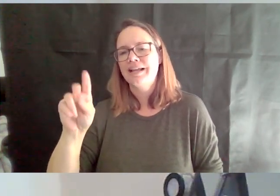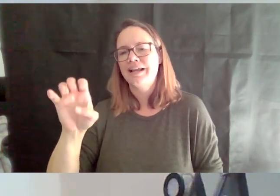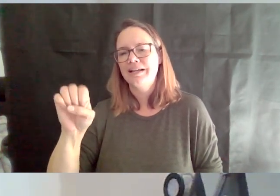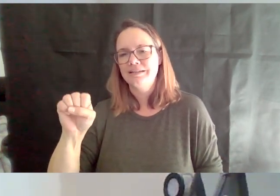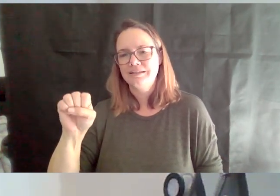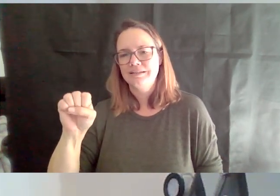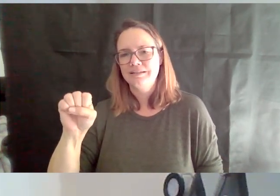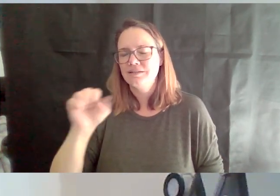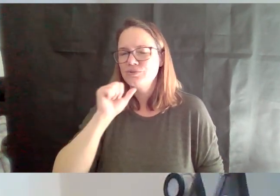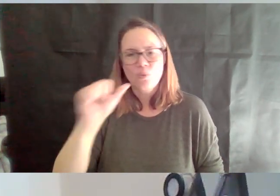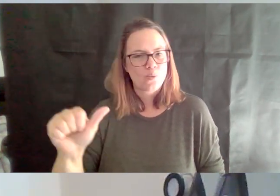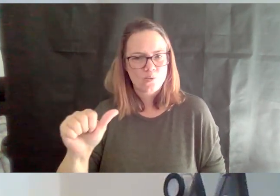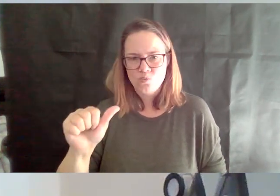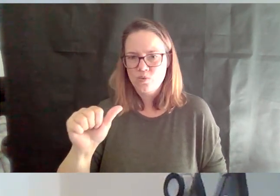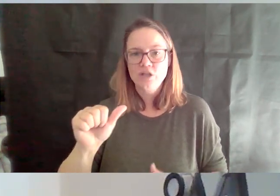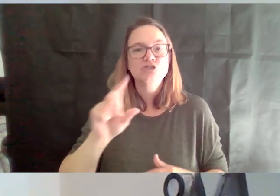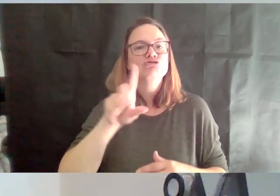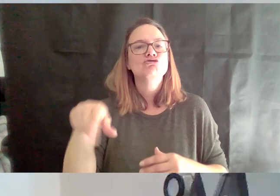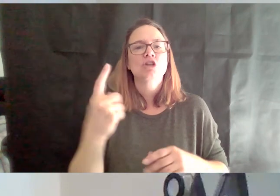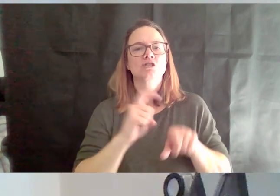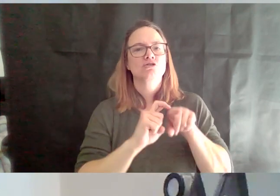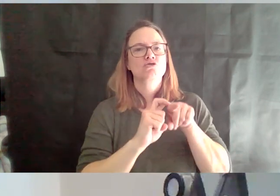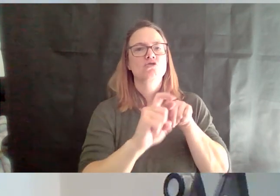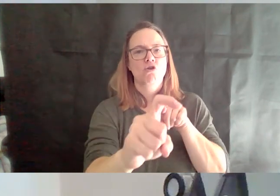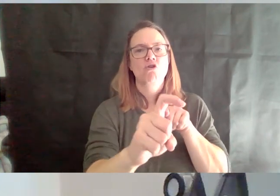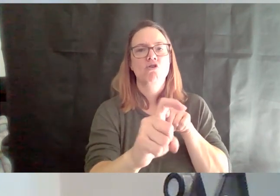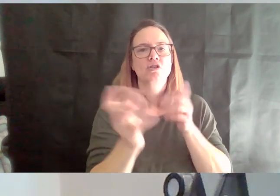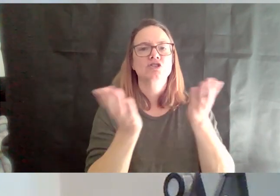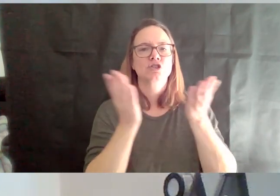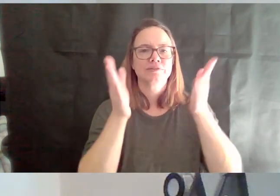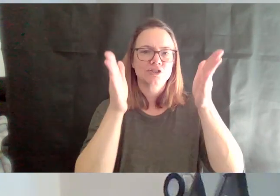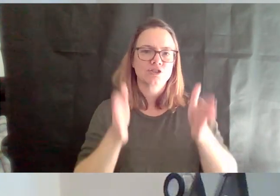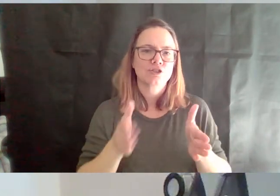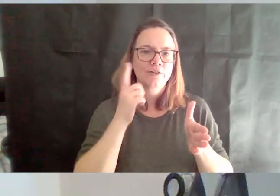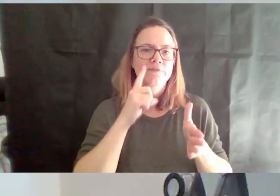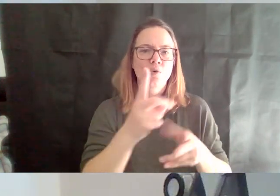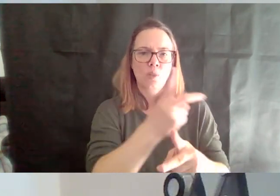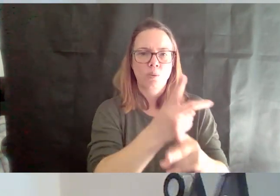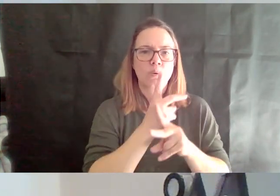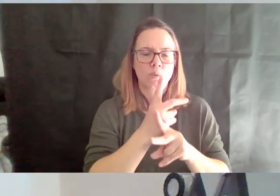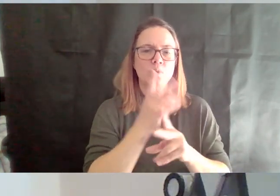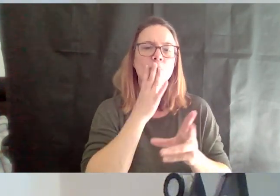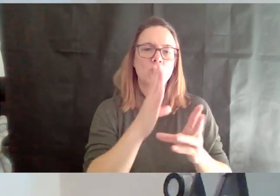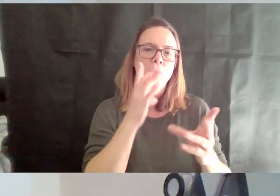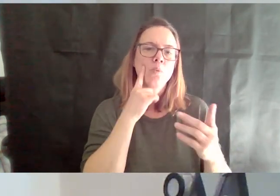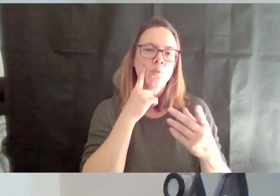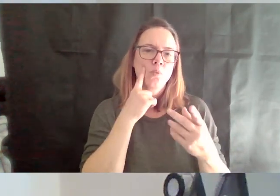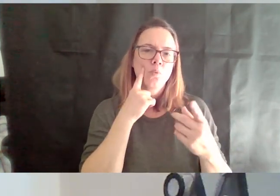Just call your student loan servicer, and they will work with you to get that accomplished.